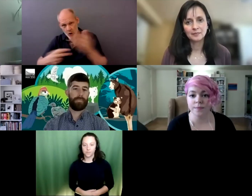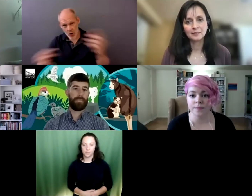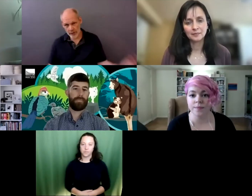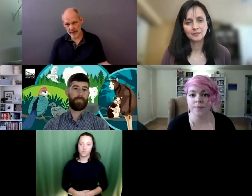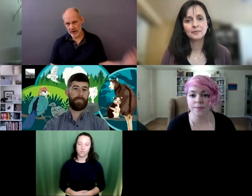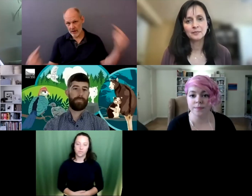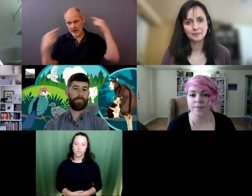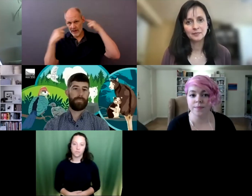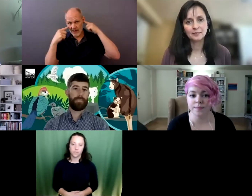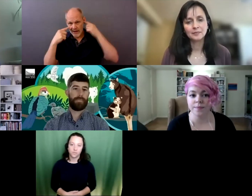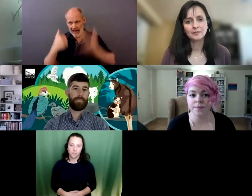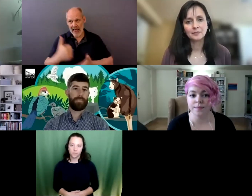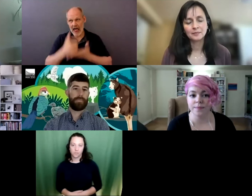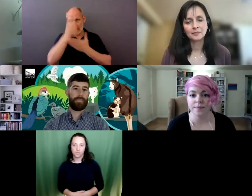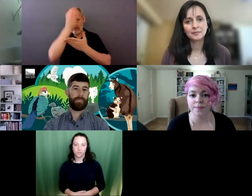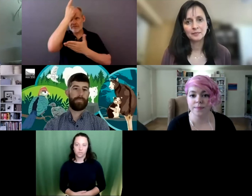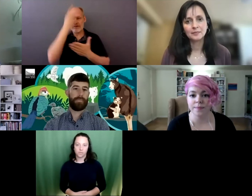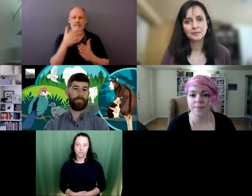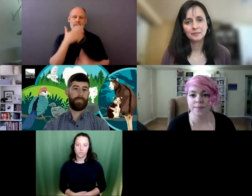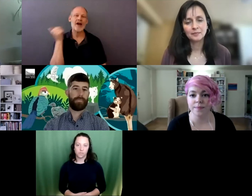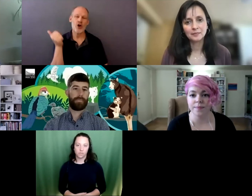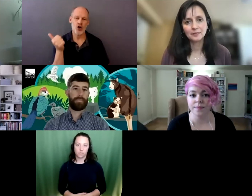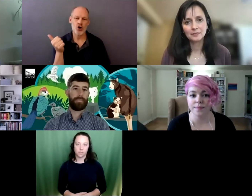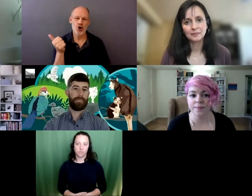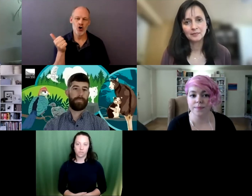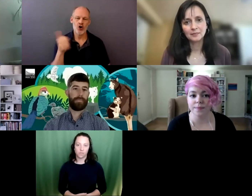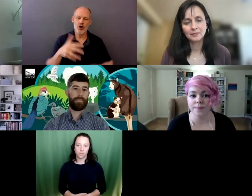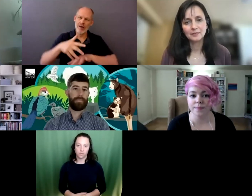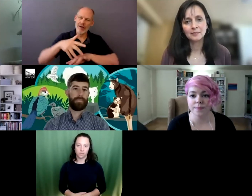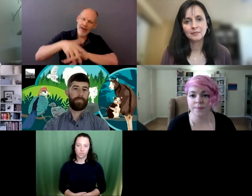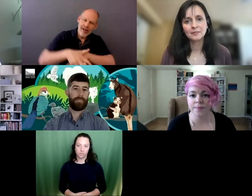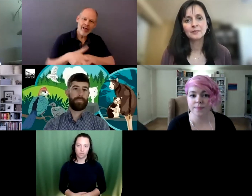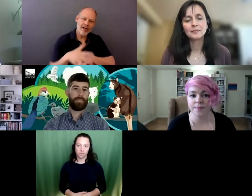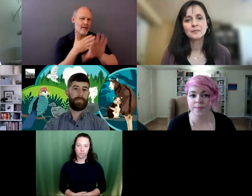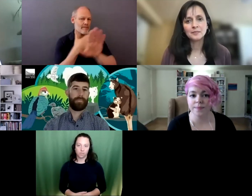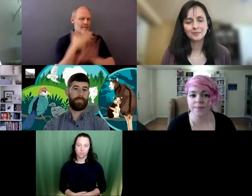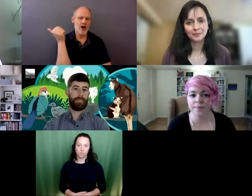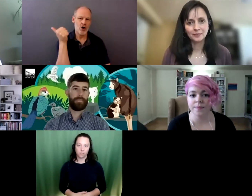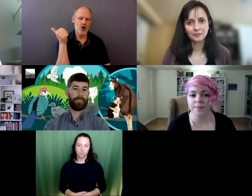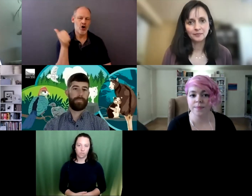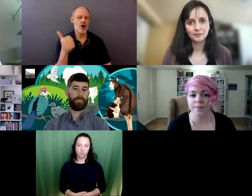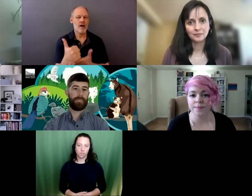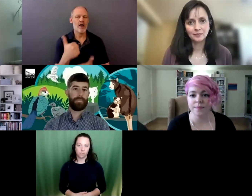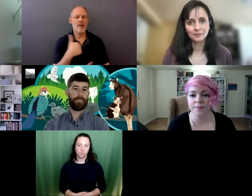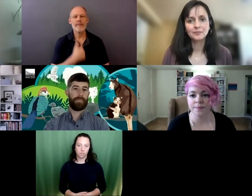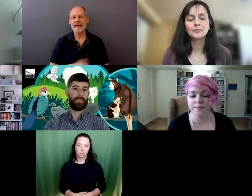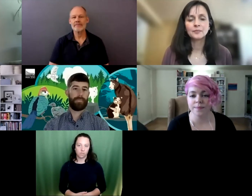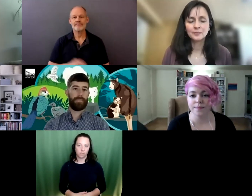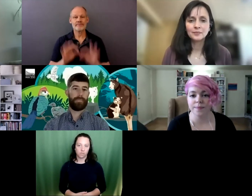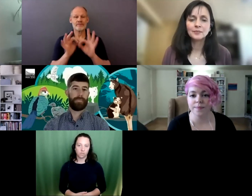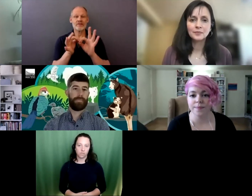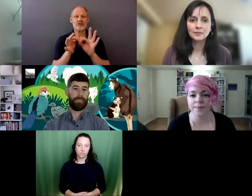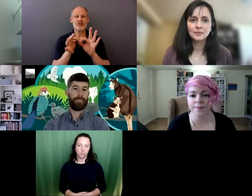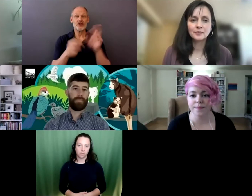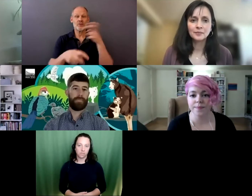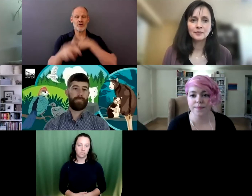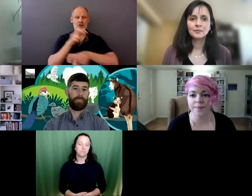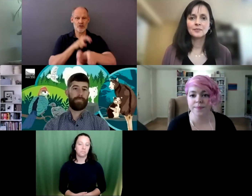And so I know for me it's actually helped support me, as well. Just even in meetings I know in our